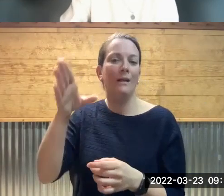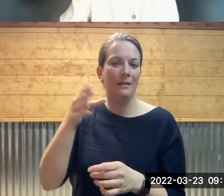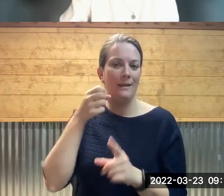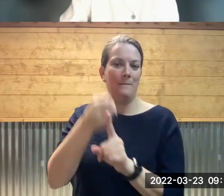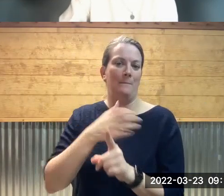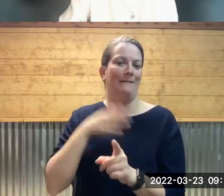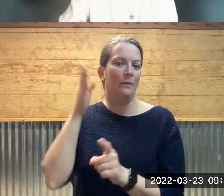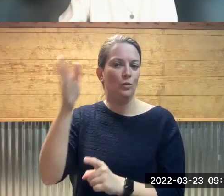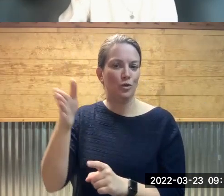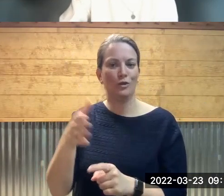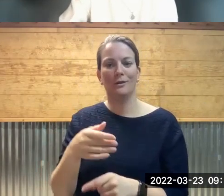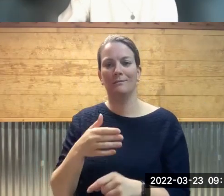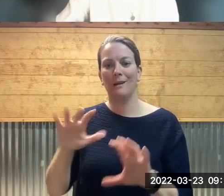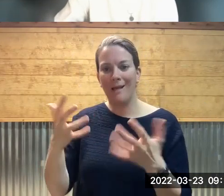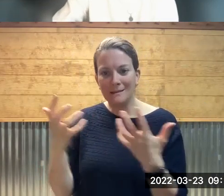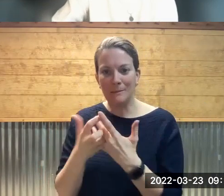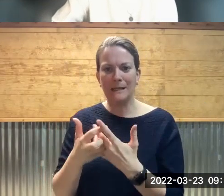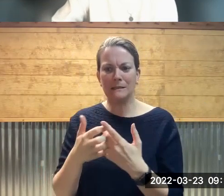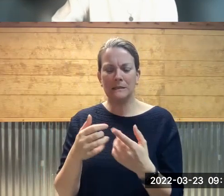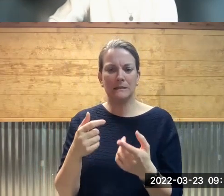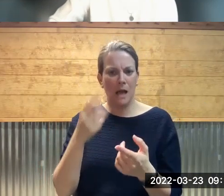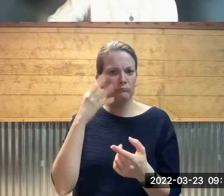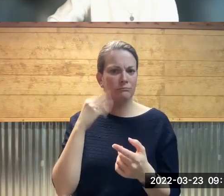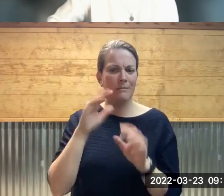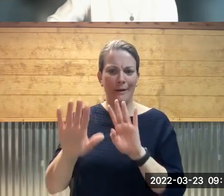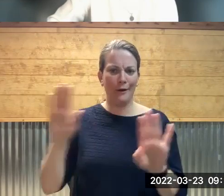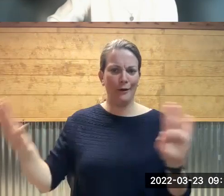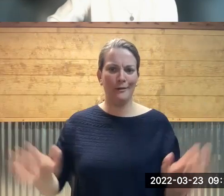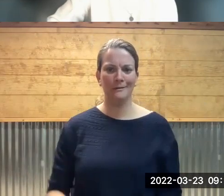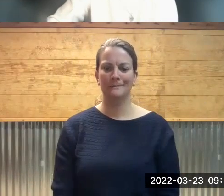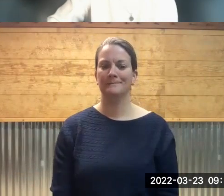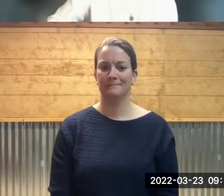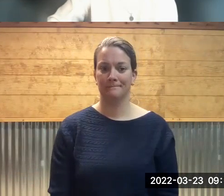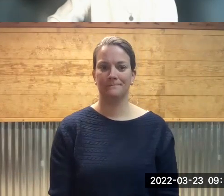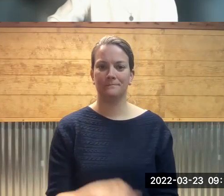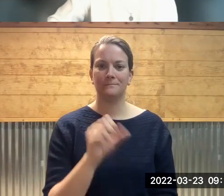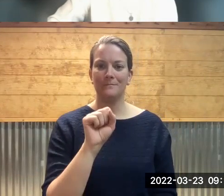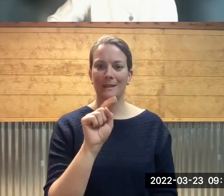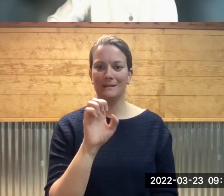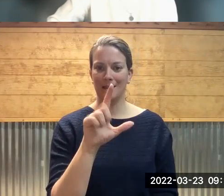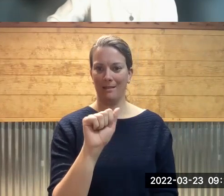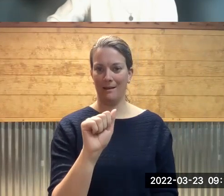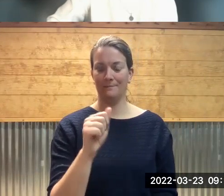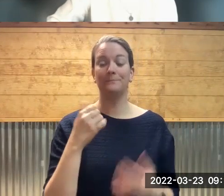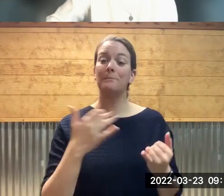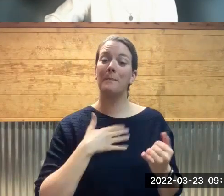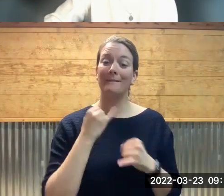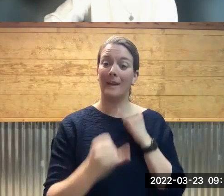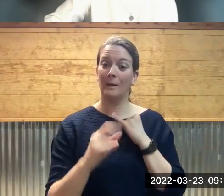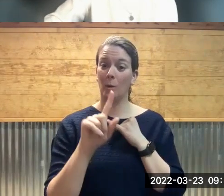Absolutely so. this is my final question for the panelists.